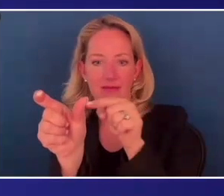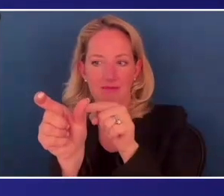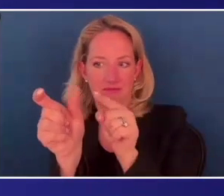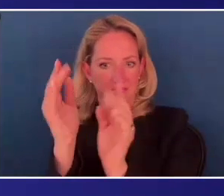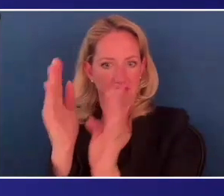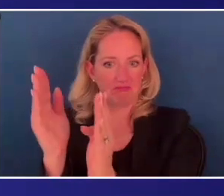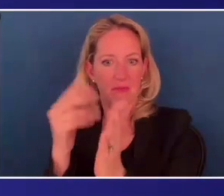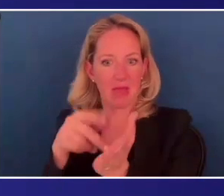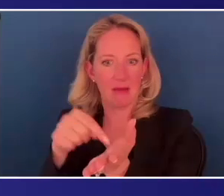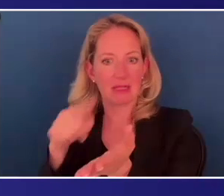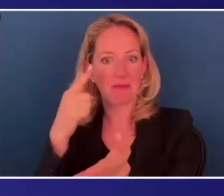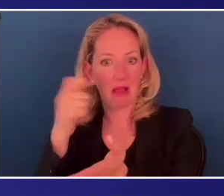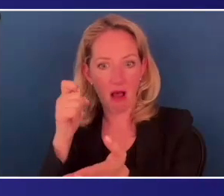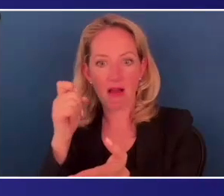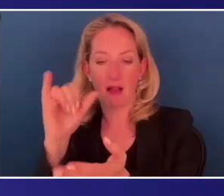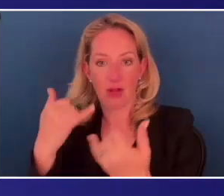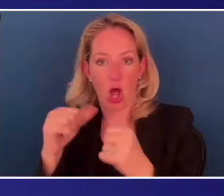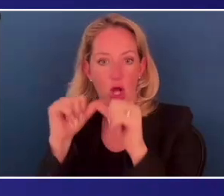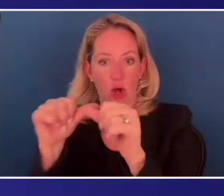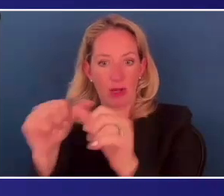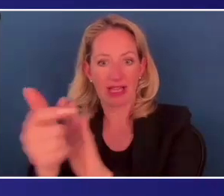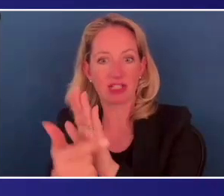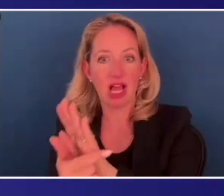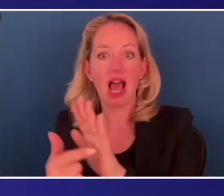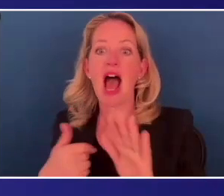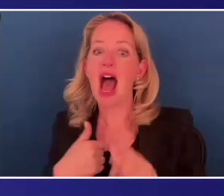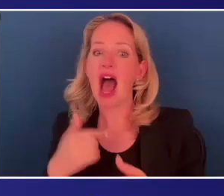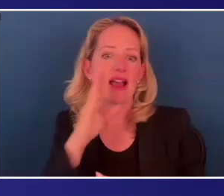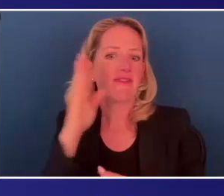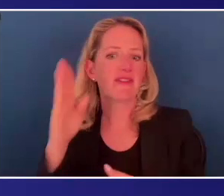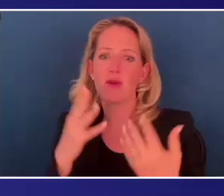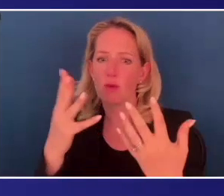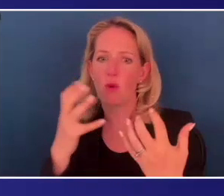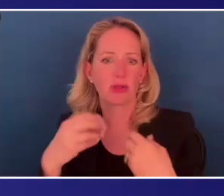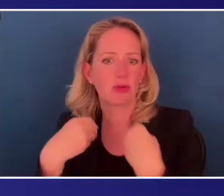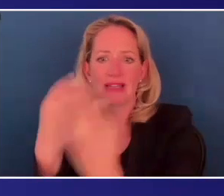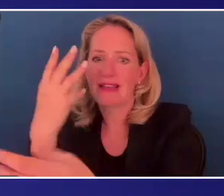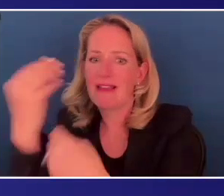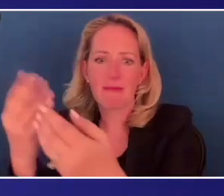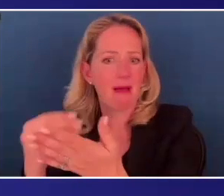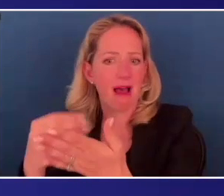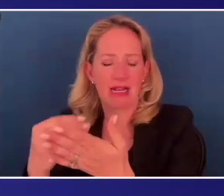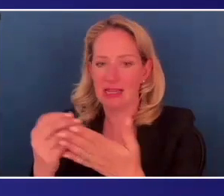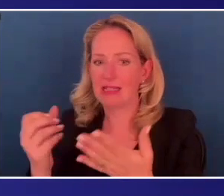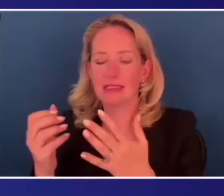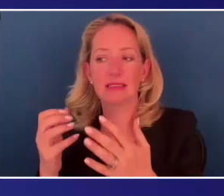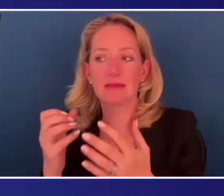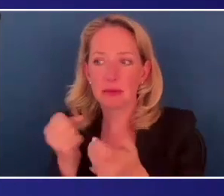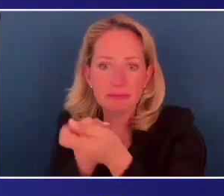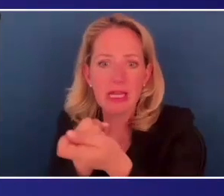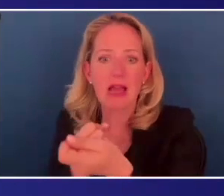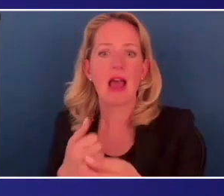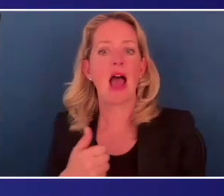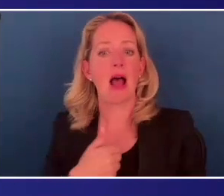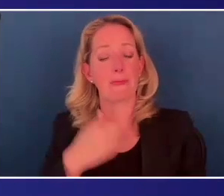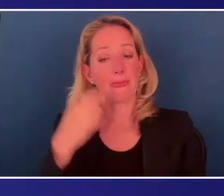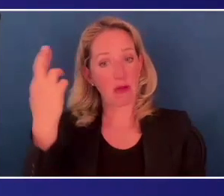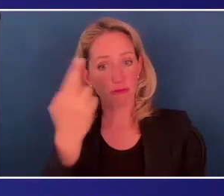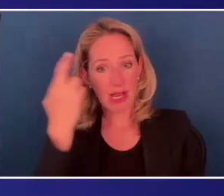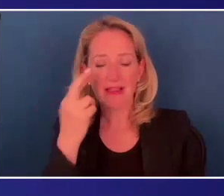I have never wanted to give money to anyone so bad. Thank you. I realized that changes must be made.